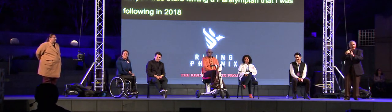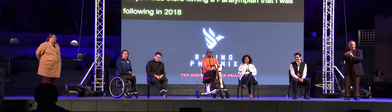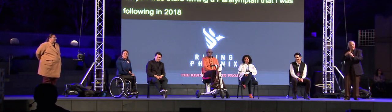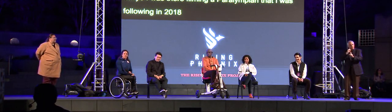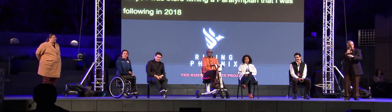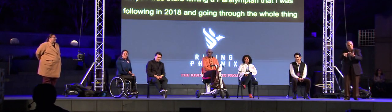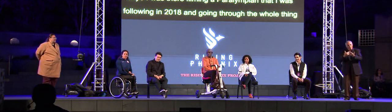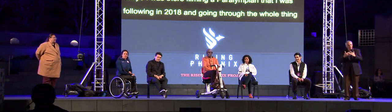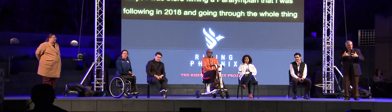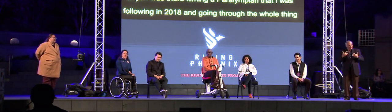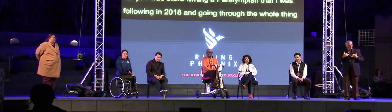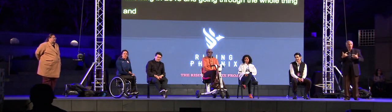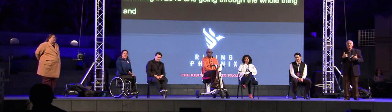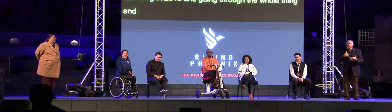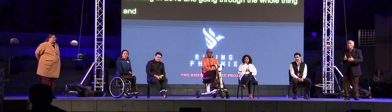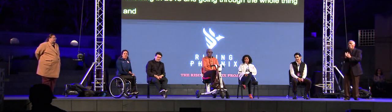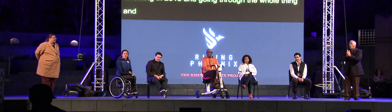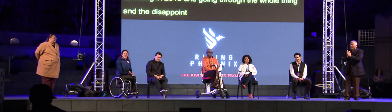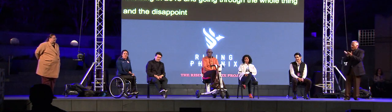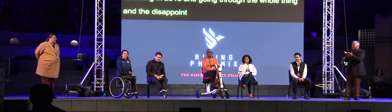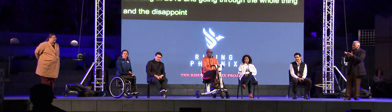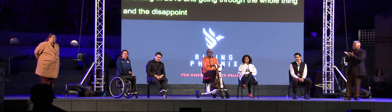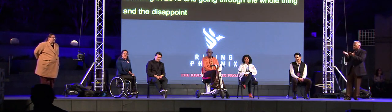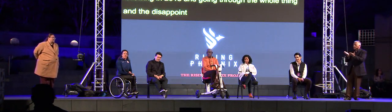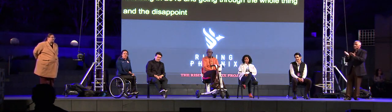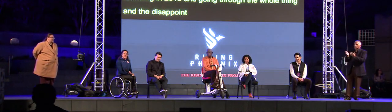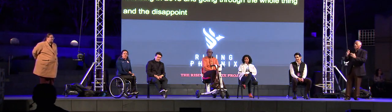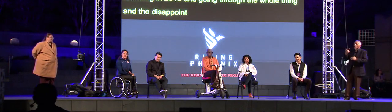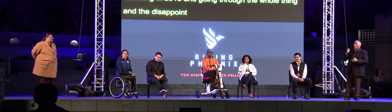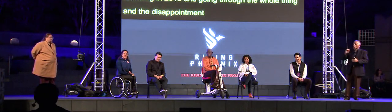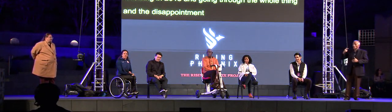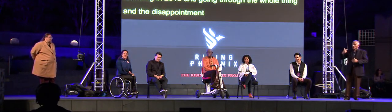And I wanted to ask both Greg and Matt